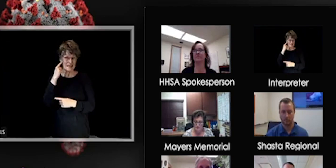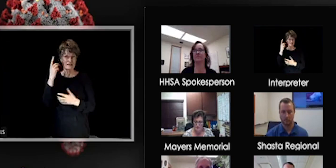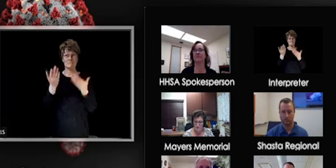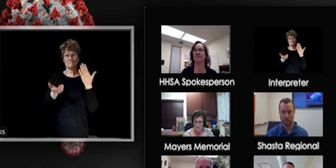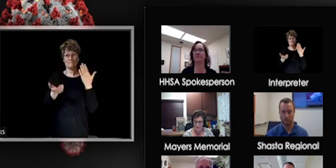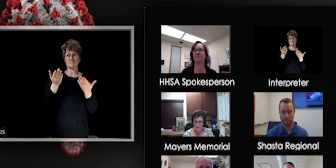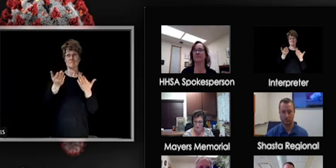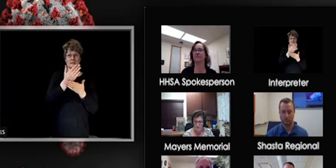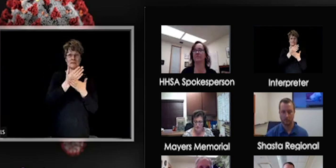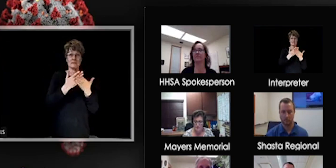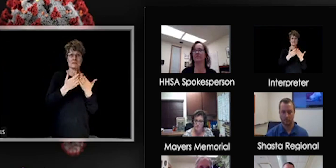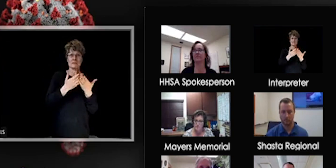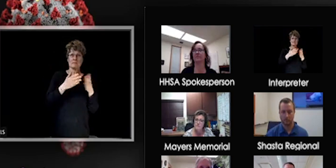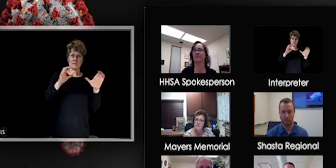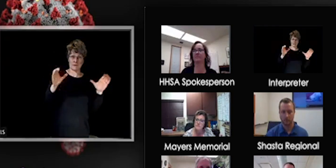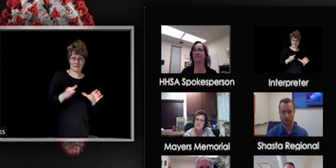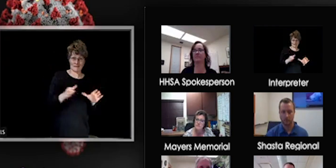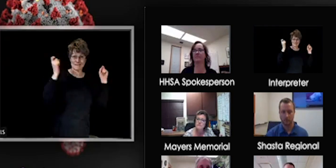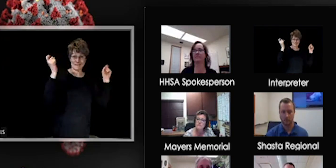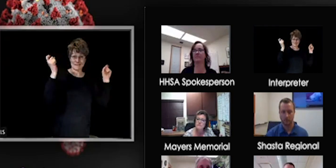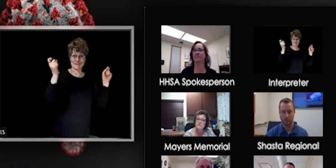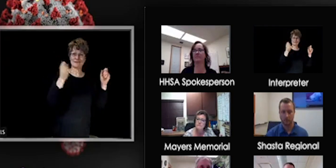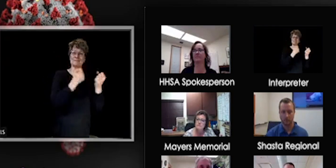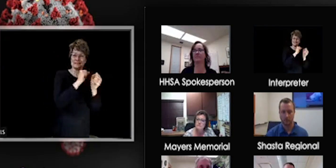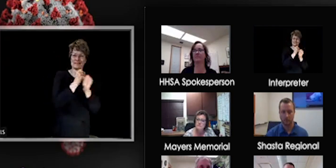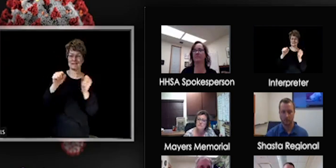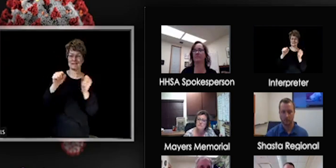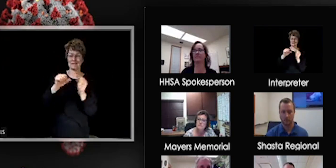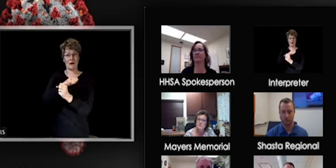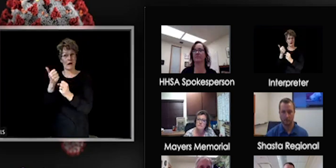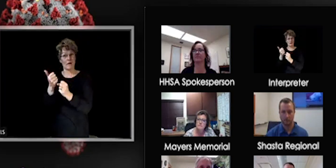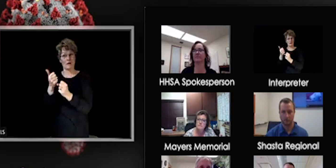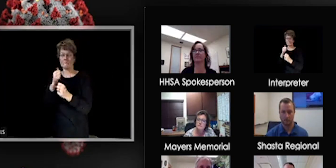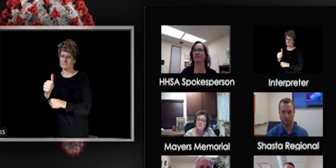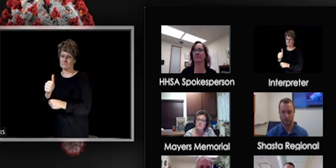with modifications, but right now the state Health Officer order does not allow them.